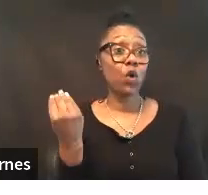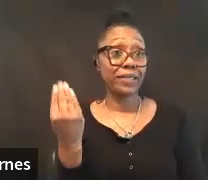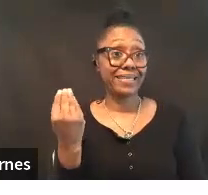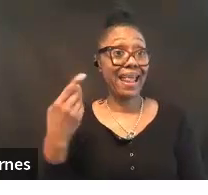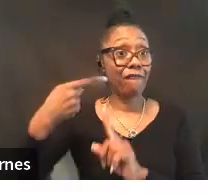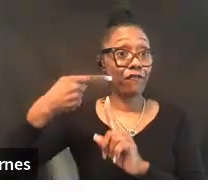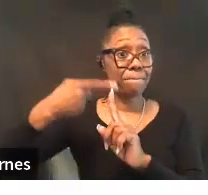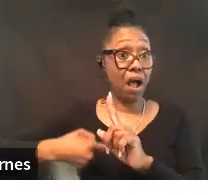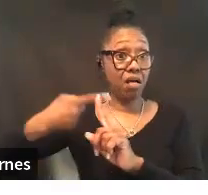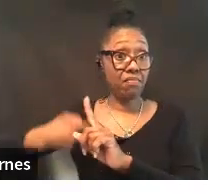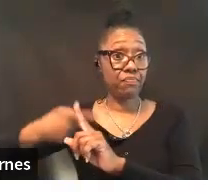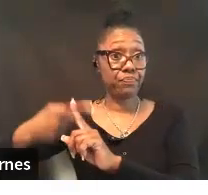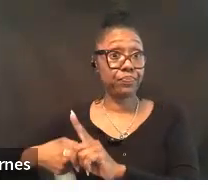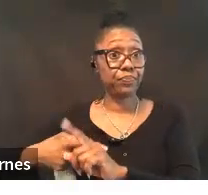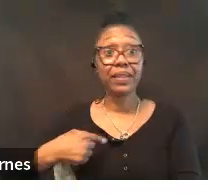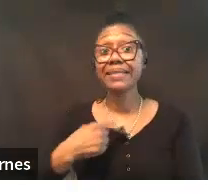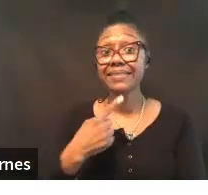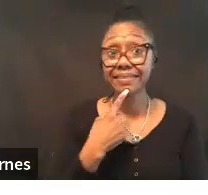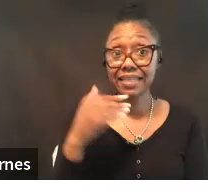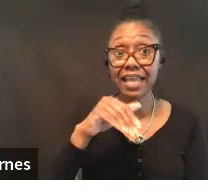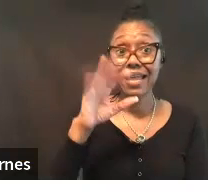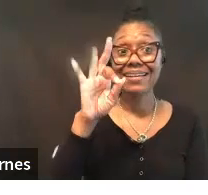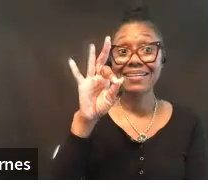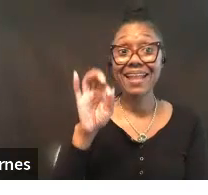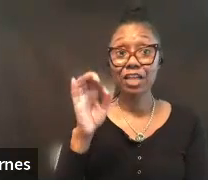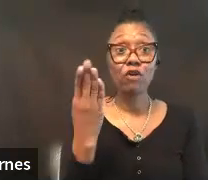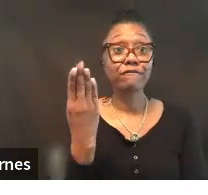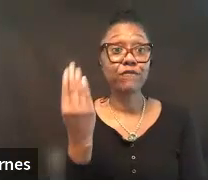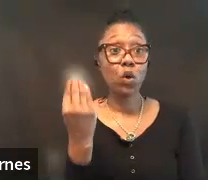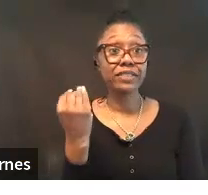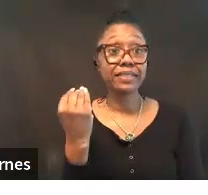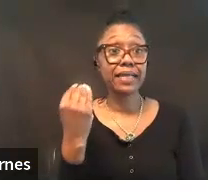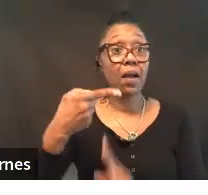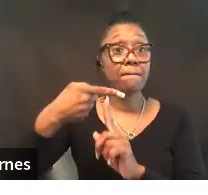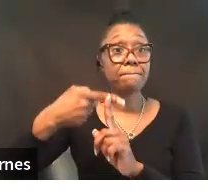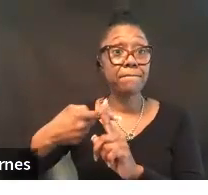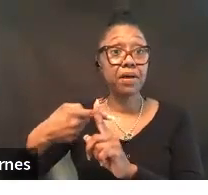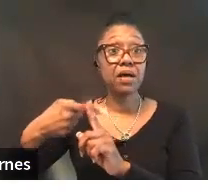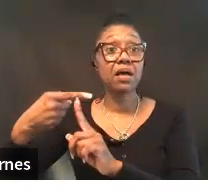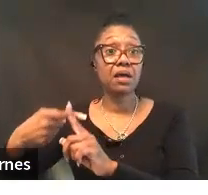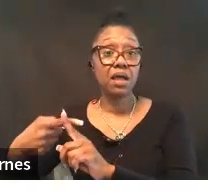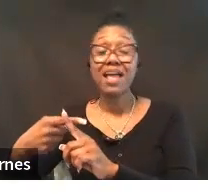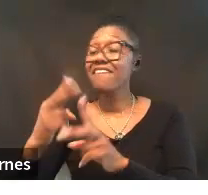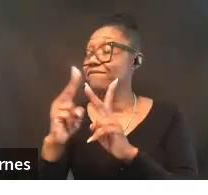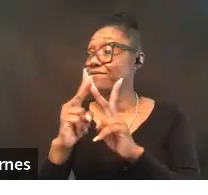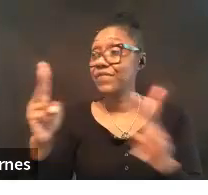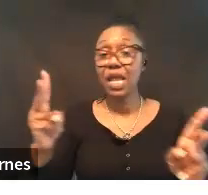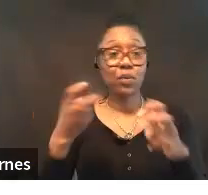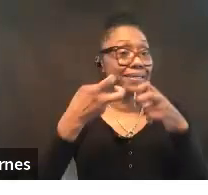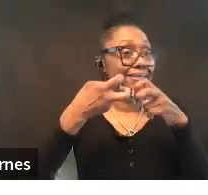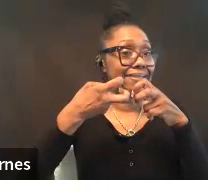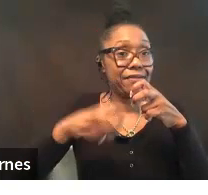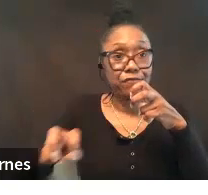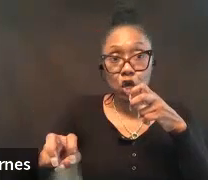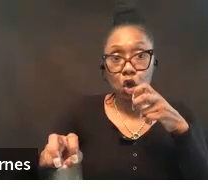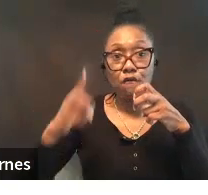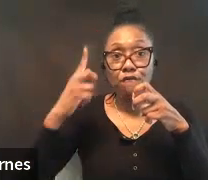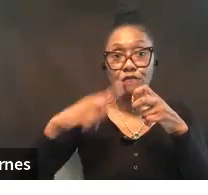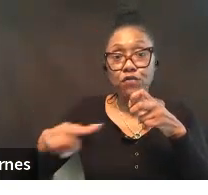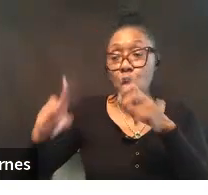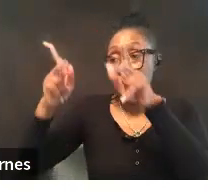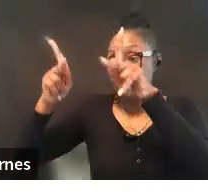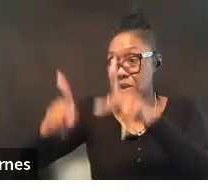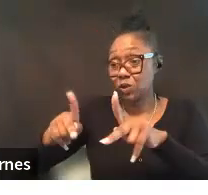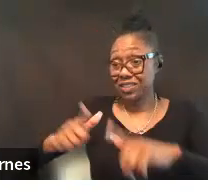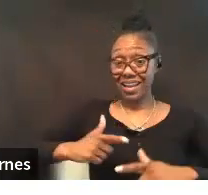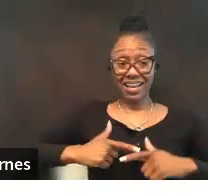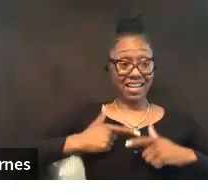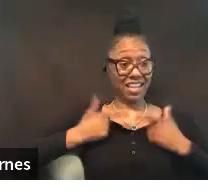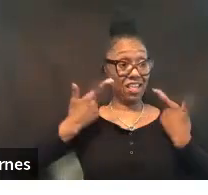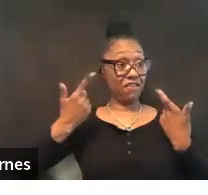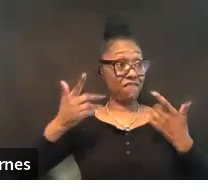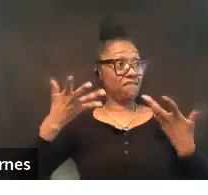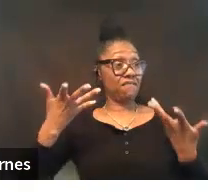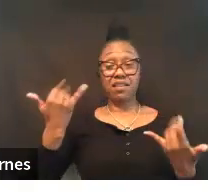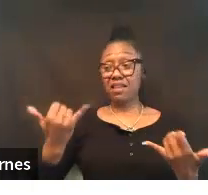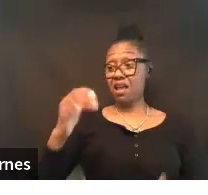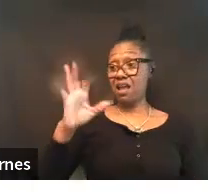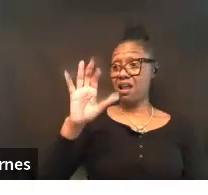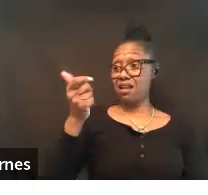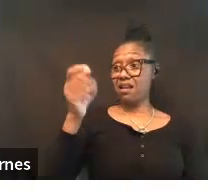As I said, $914 a month is very difficult for an individual to be able to SSI is adjusted by gross income.